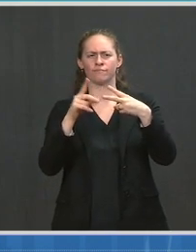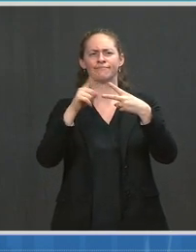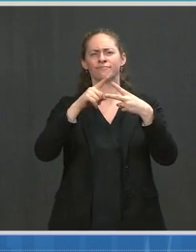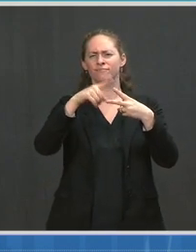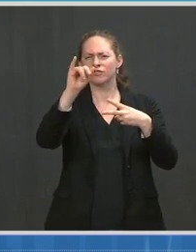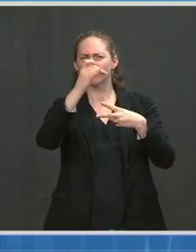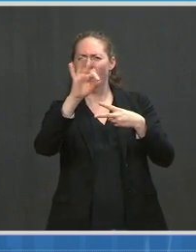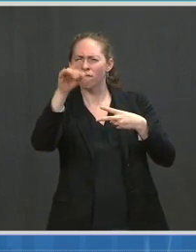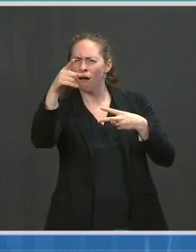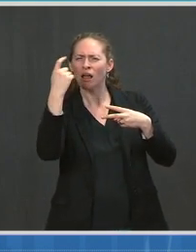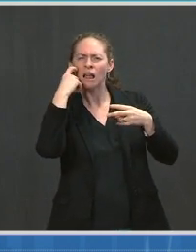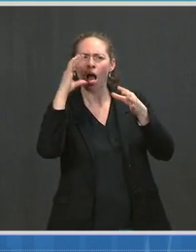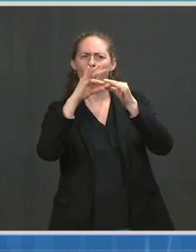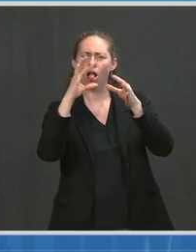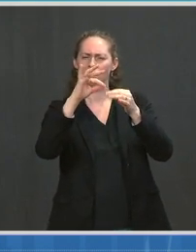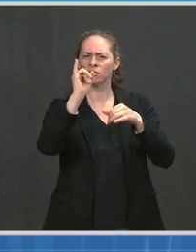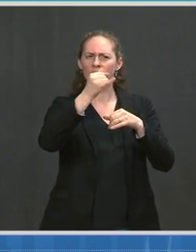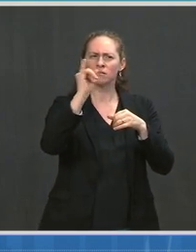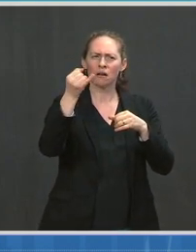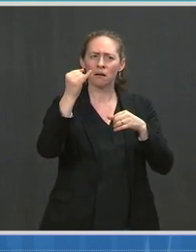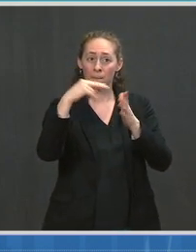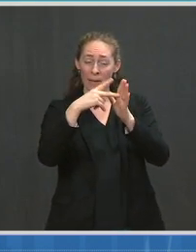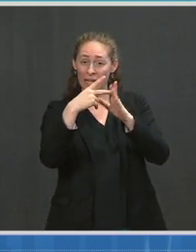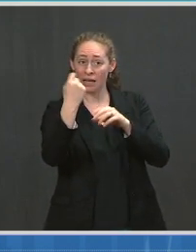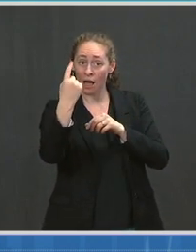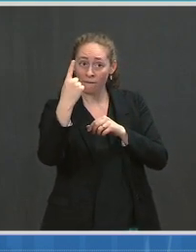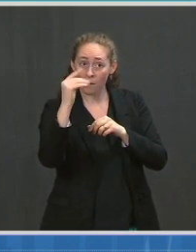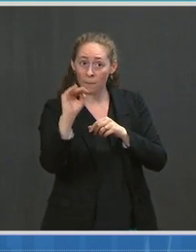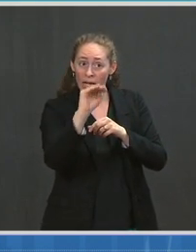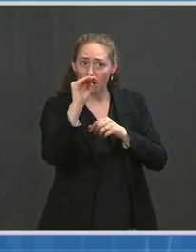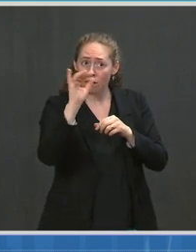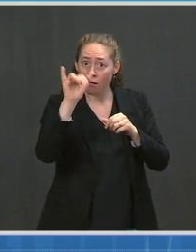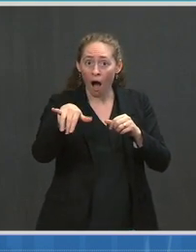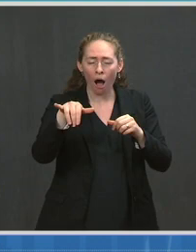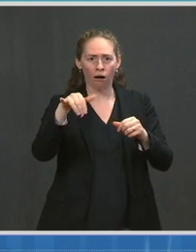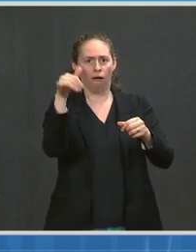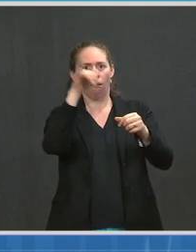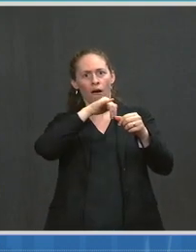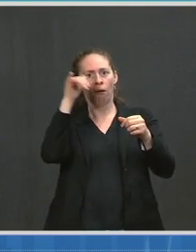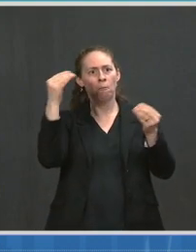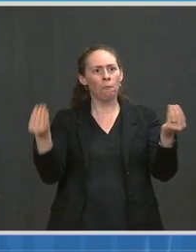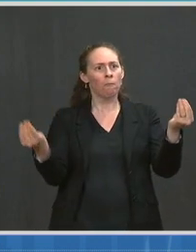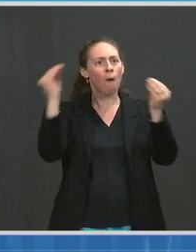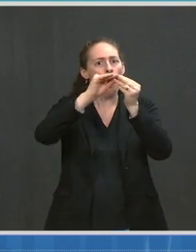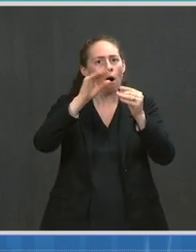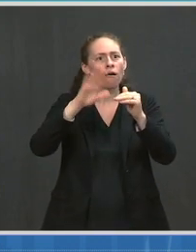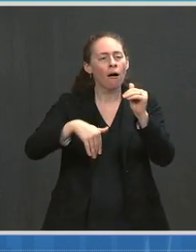that's a lot bigger than what we were expecting. So could you explain how that number jumped so much,